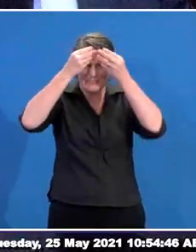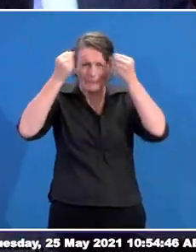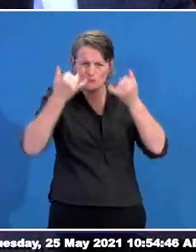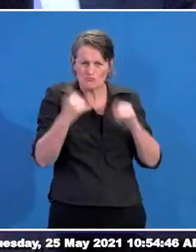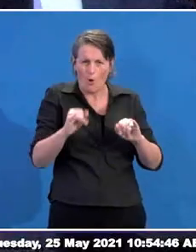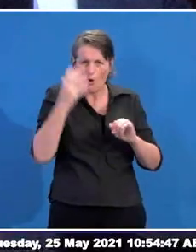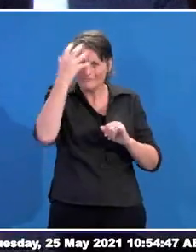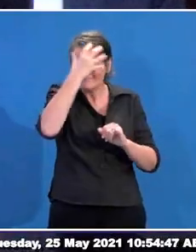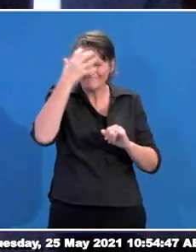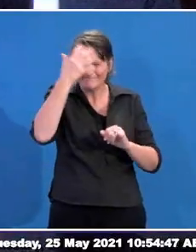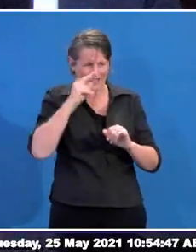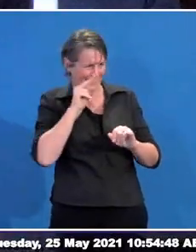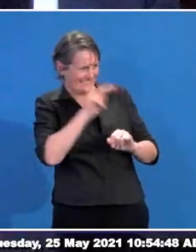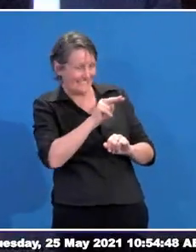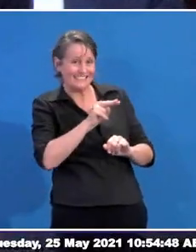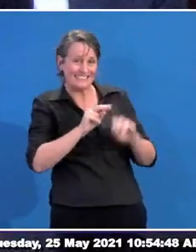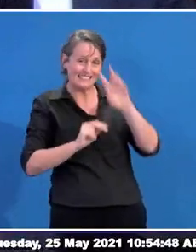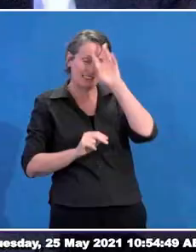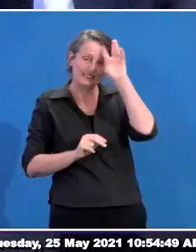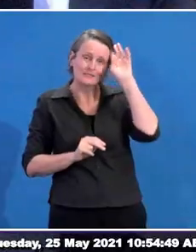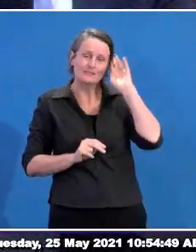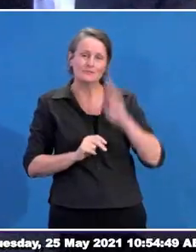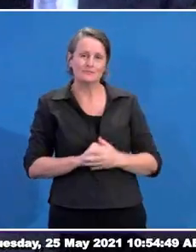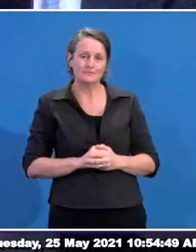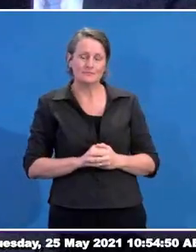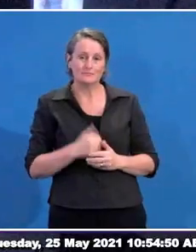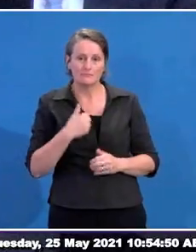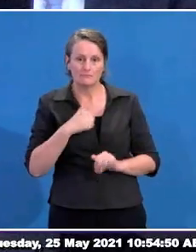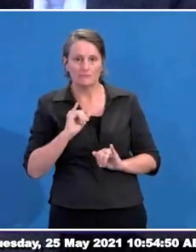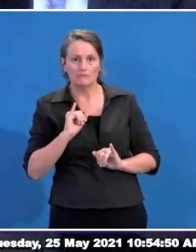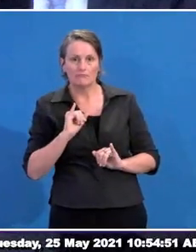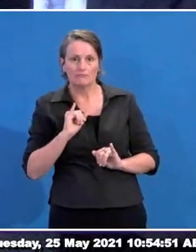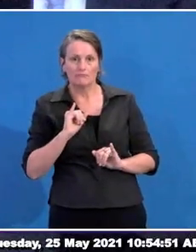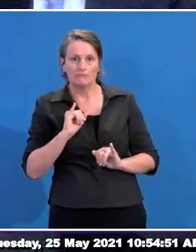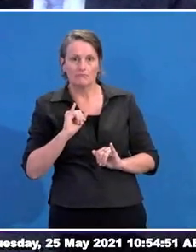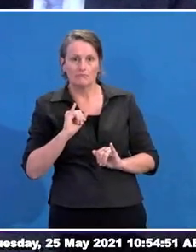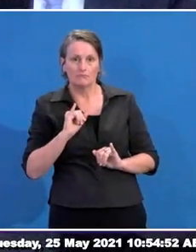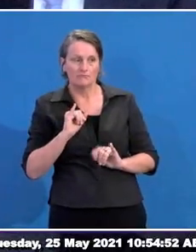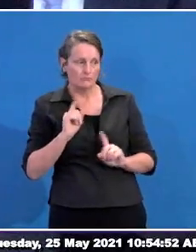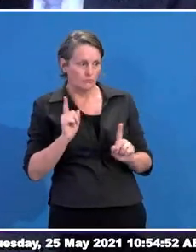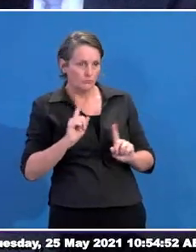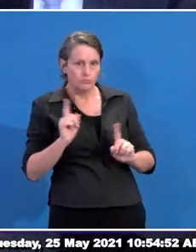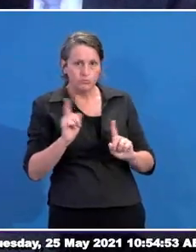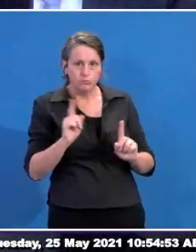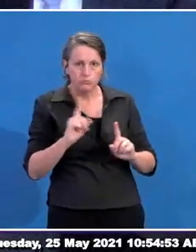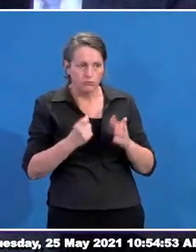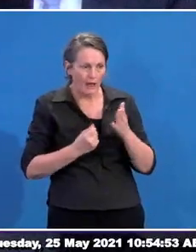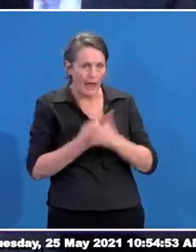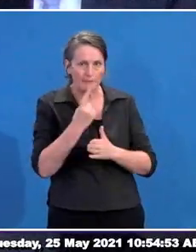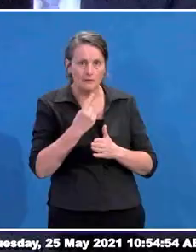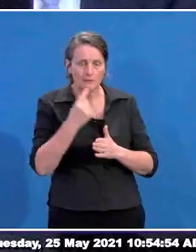And I went, "Oh, no. Like, has she cracked her skull?"